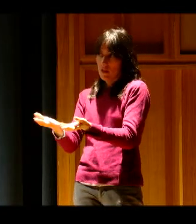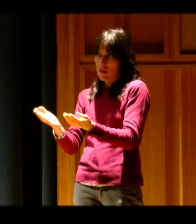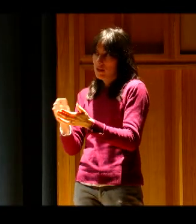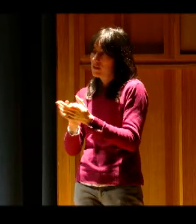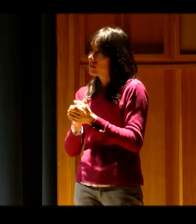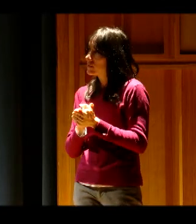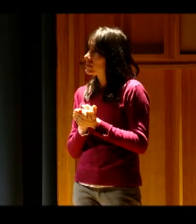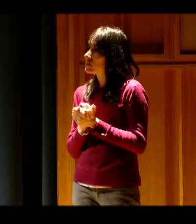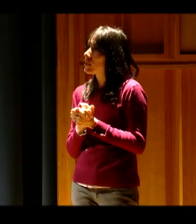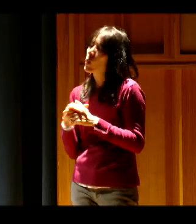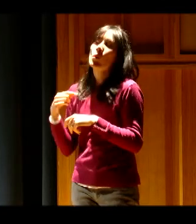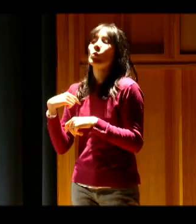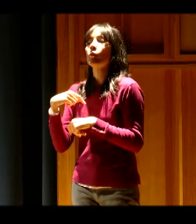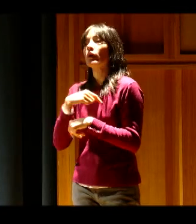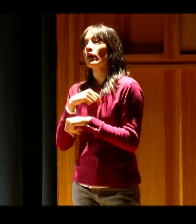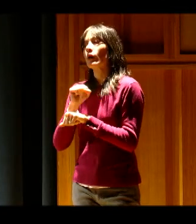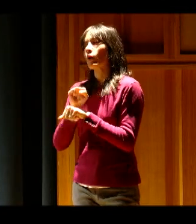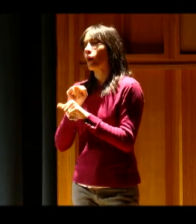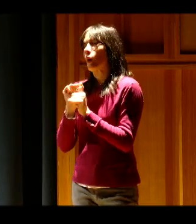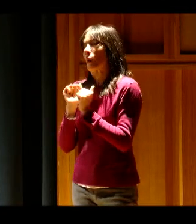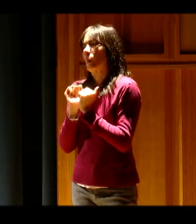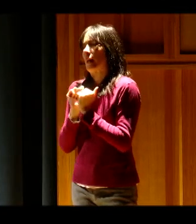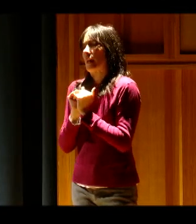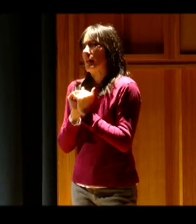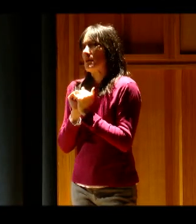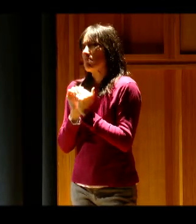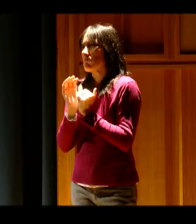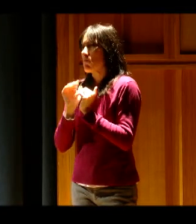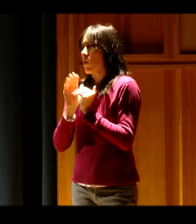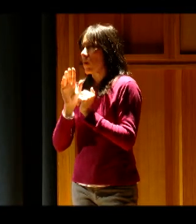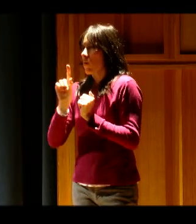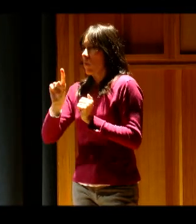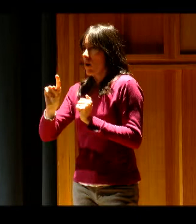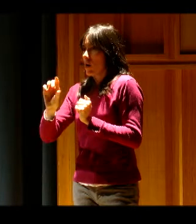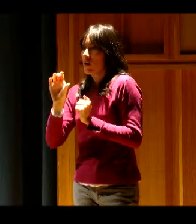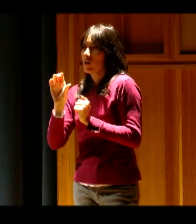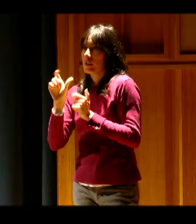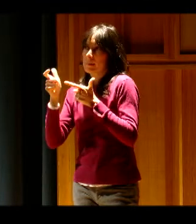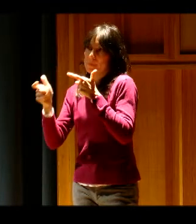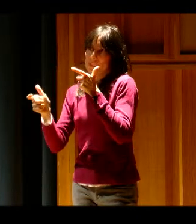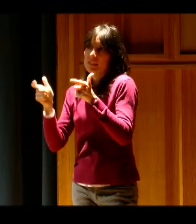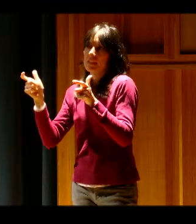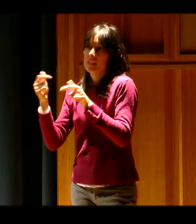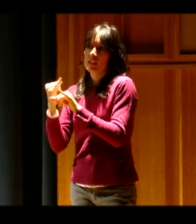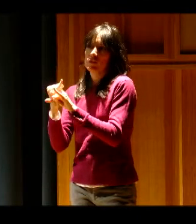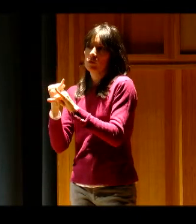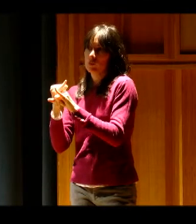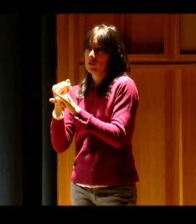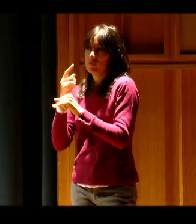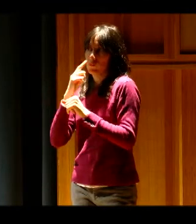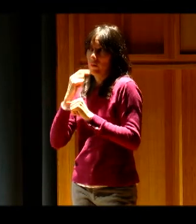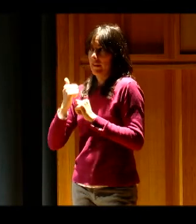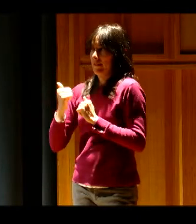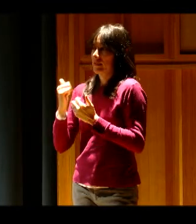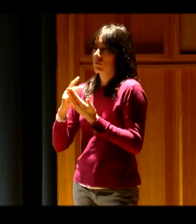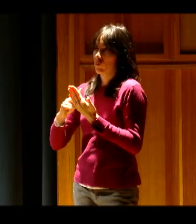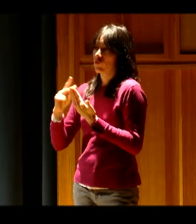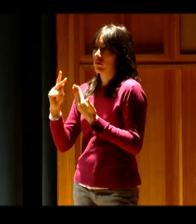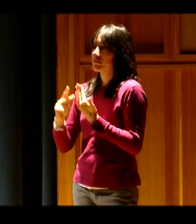with about over 100 major institutions on this particular program at the moment.